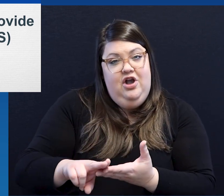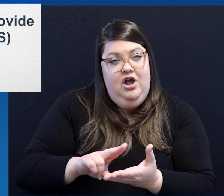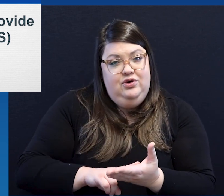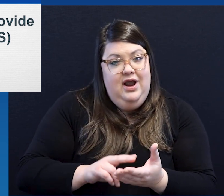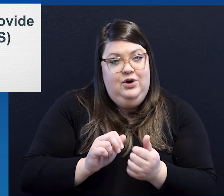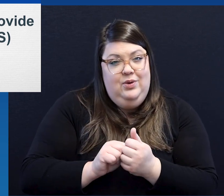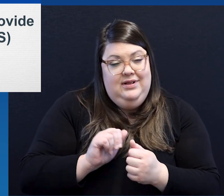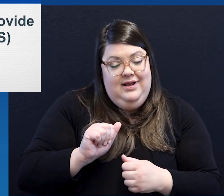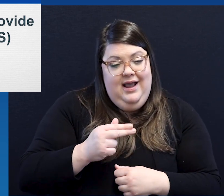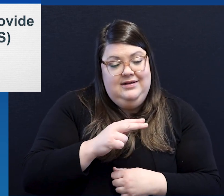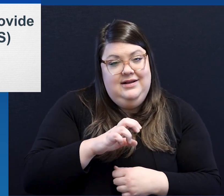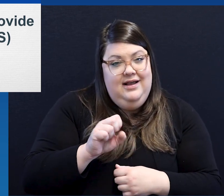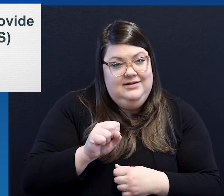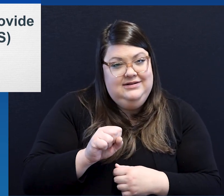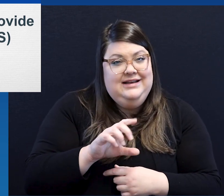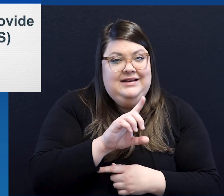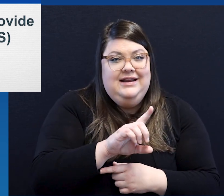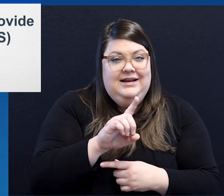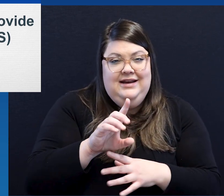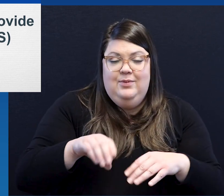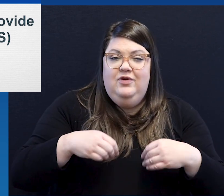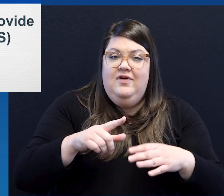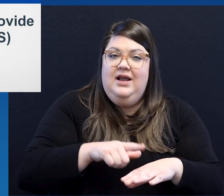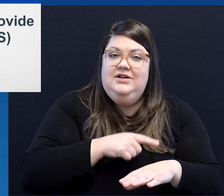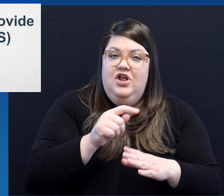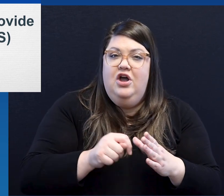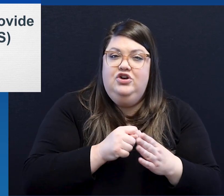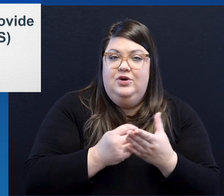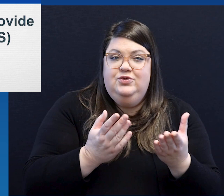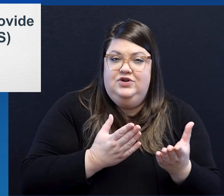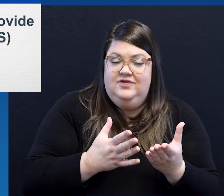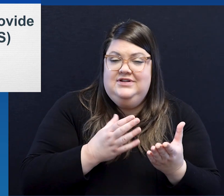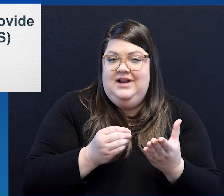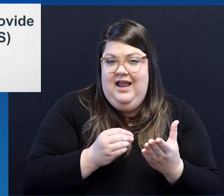of its contracted DDD health plans, also referred to as MCOs.